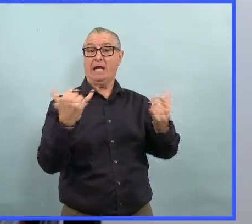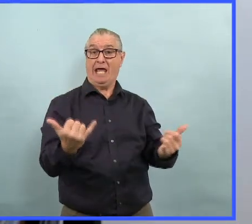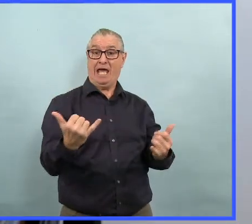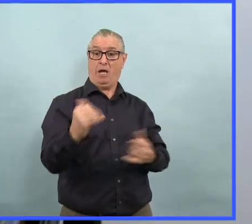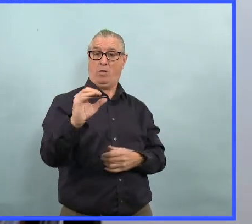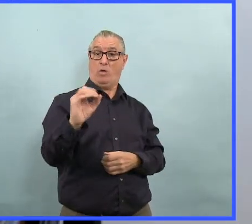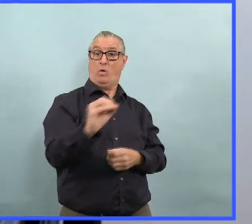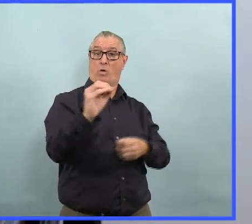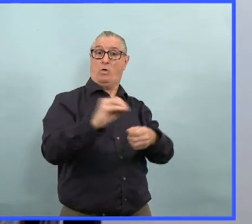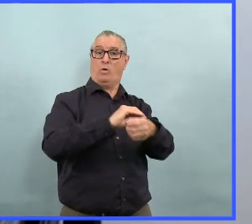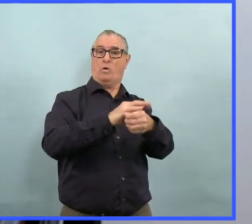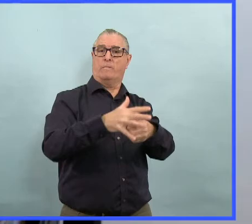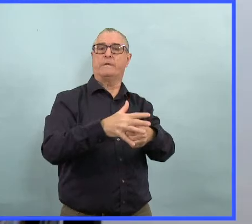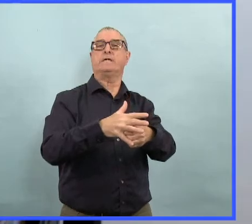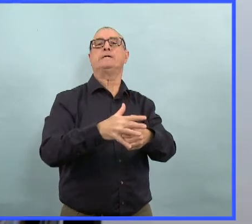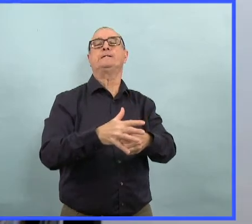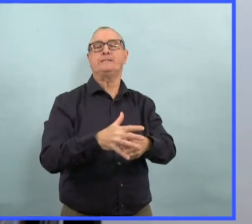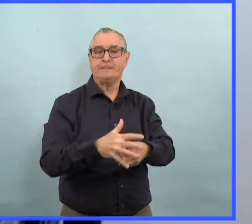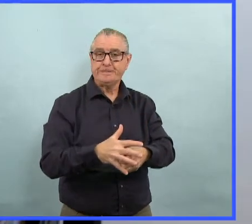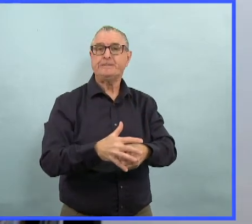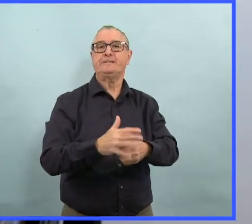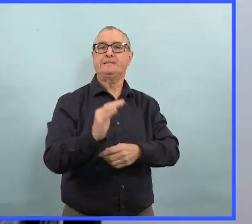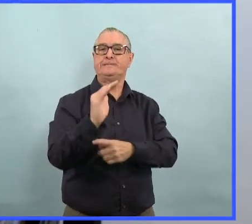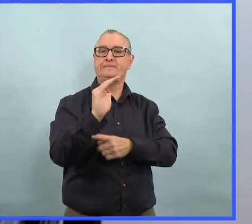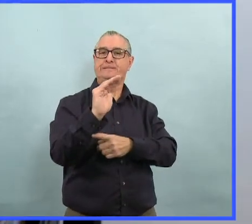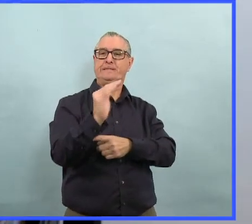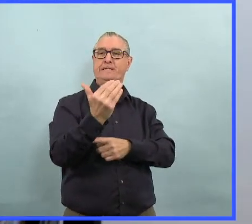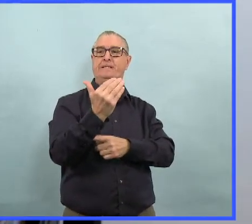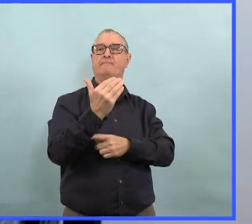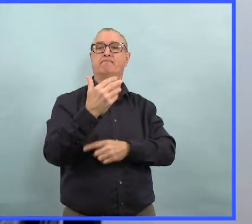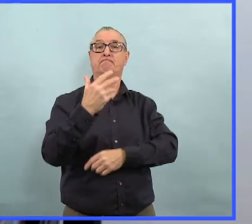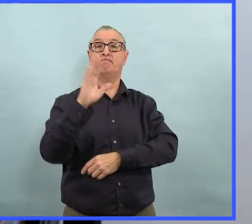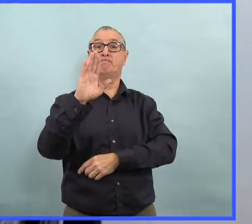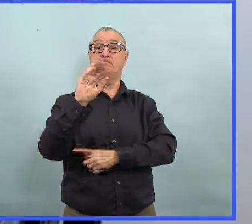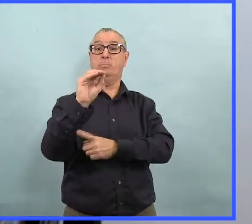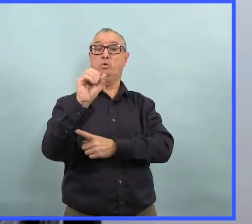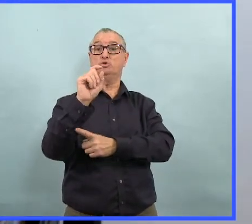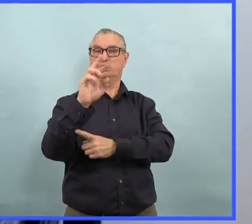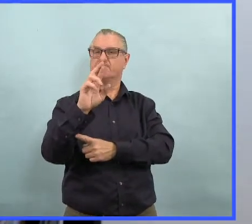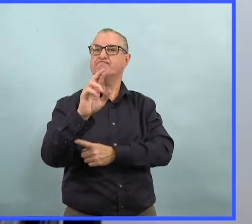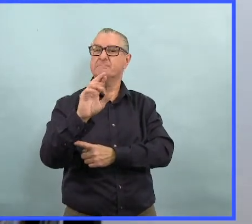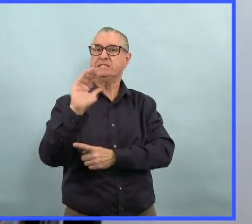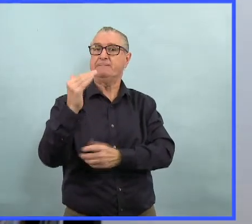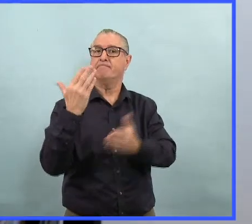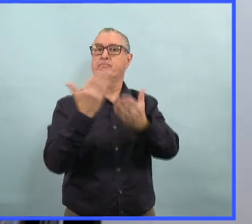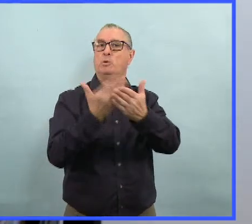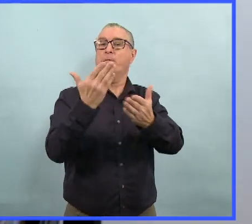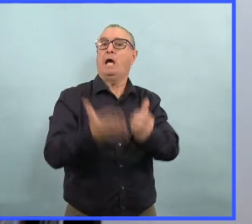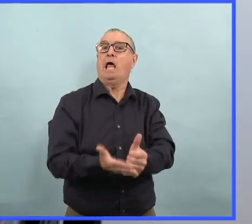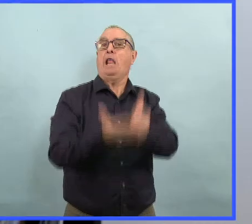the boosters work against infection and severe outcomes i think there's still a lot of knowledge